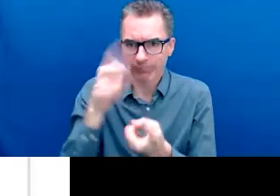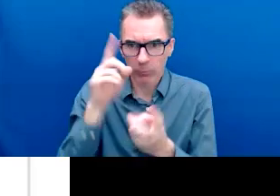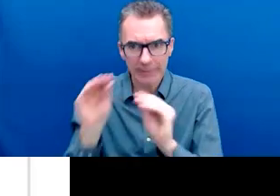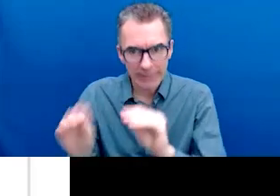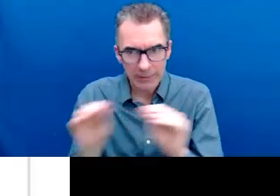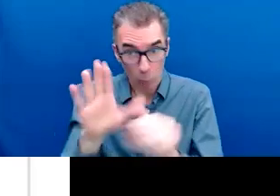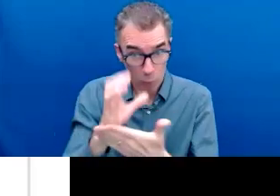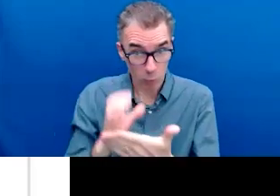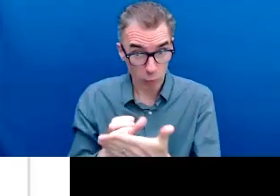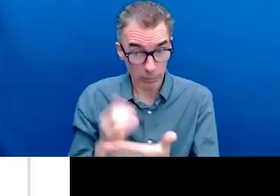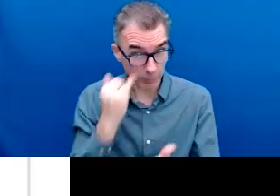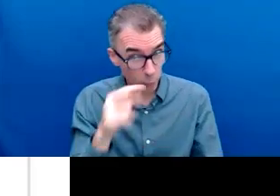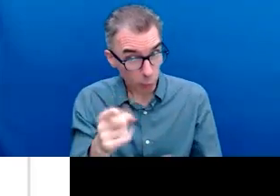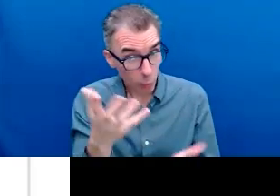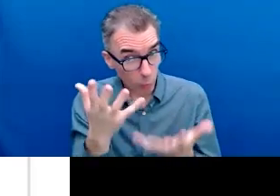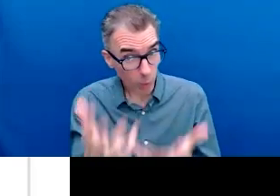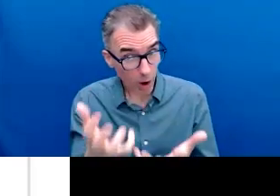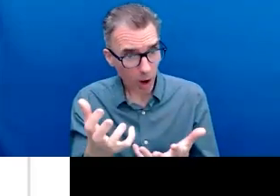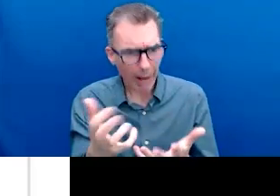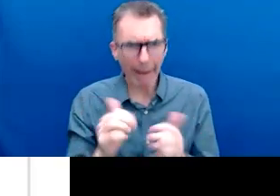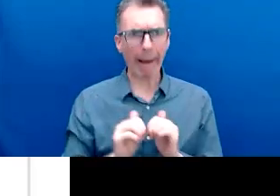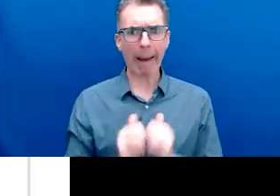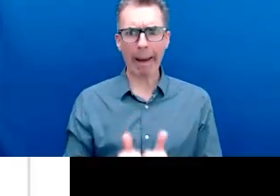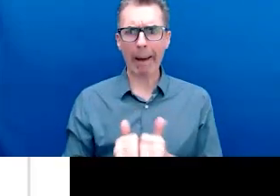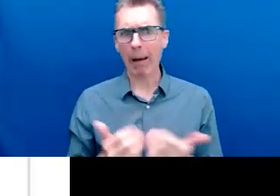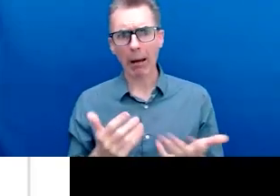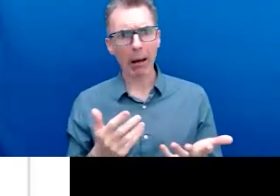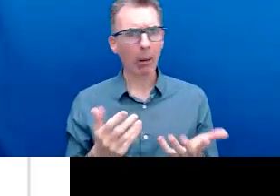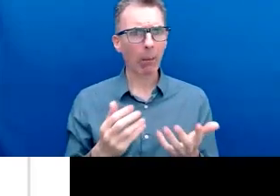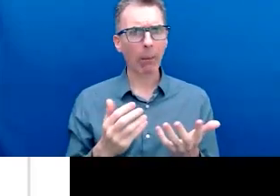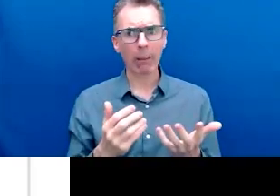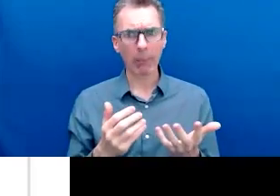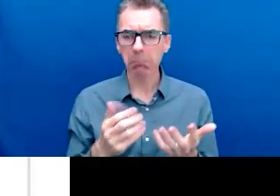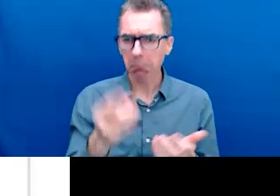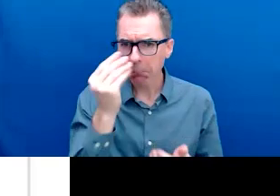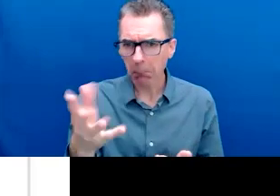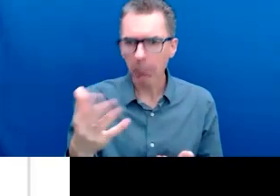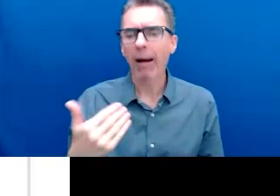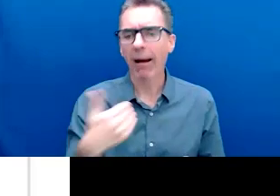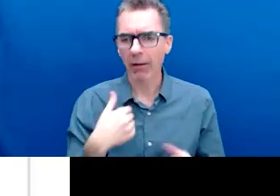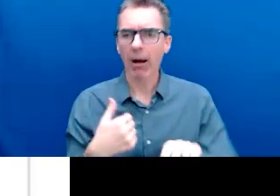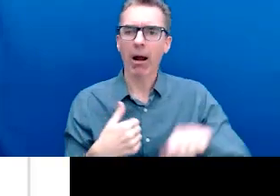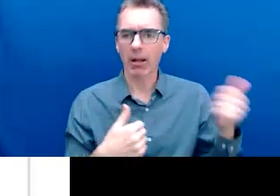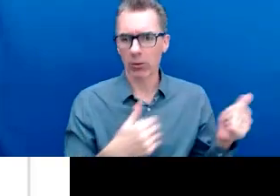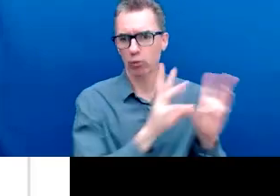And if you're interested in how to do that, where that is, we have another session today.